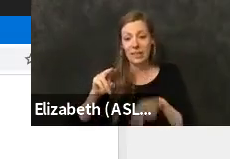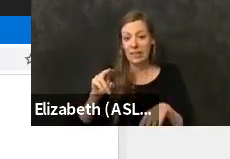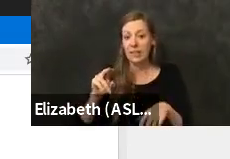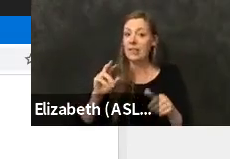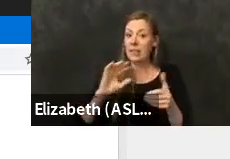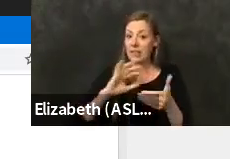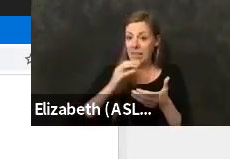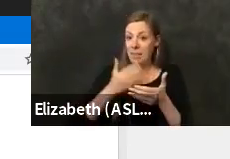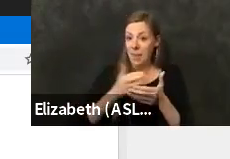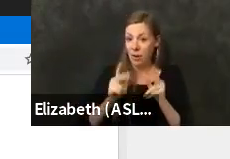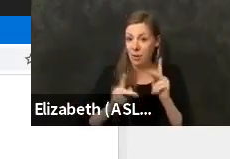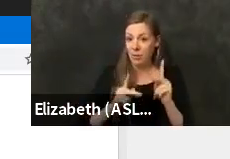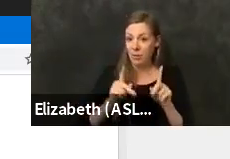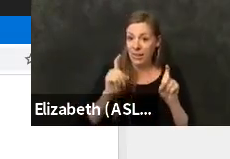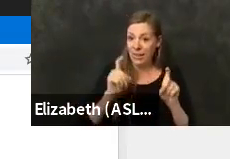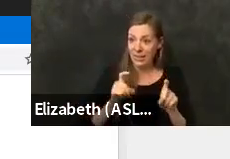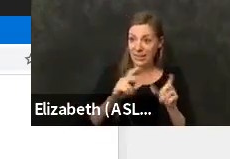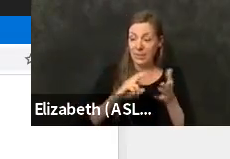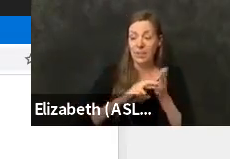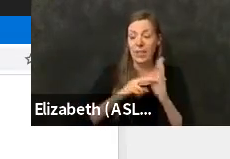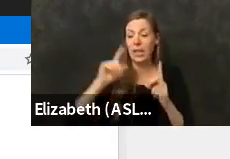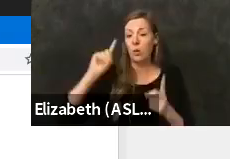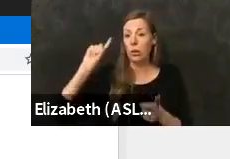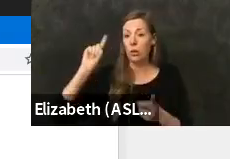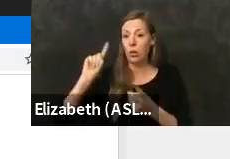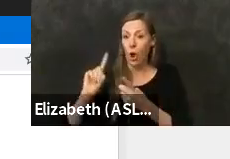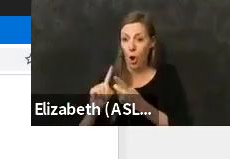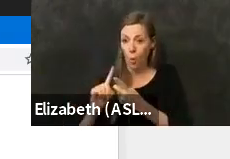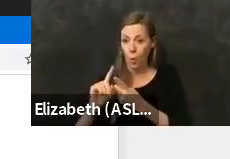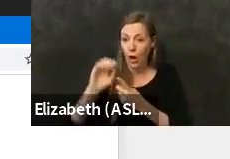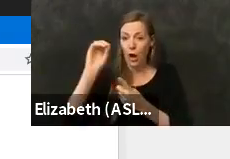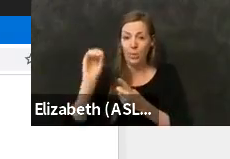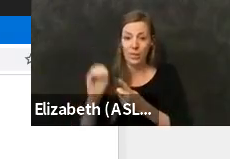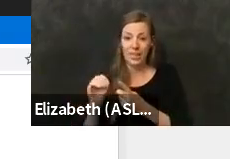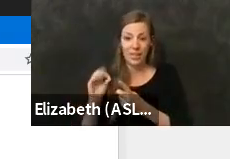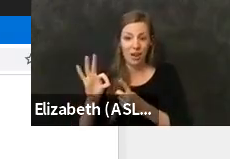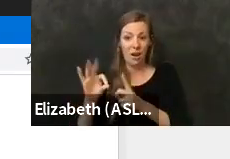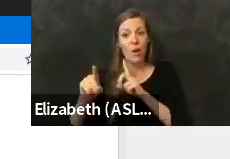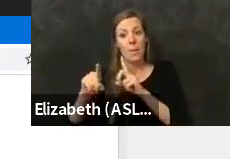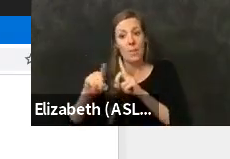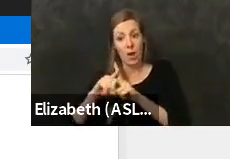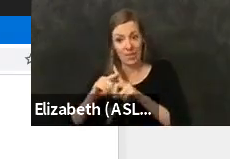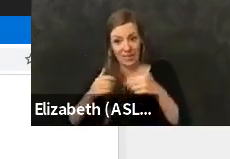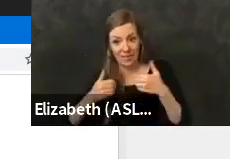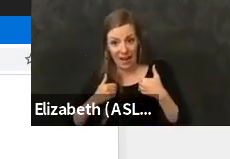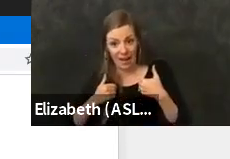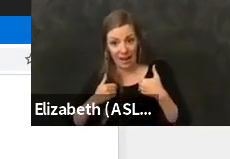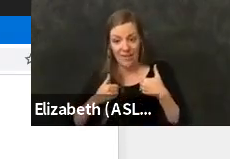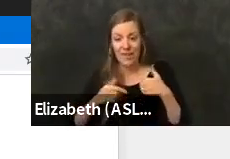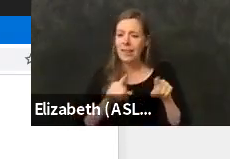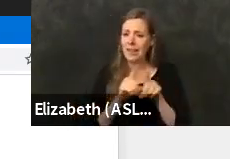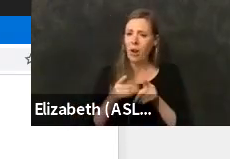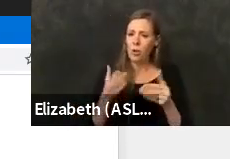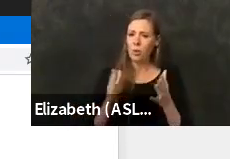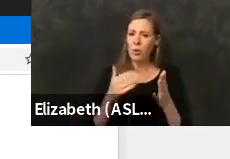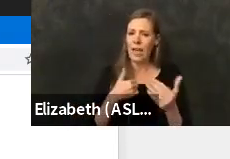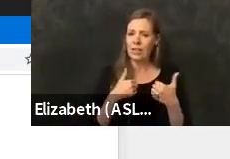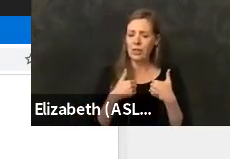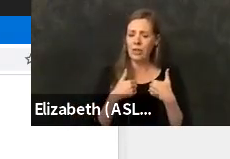tested, therefore lowering our percentage positive, it also allows us to get